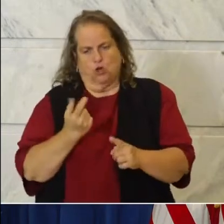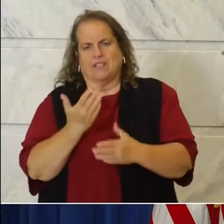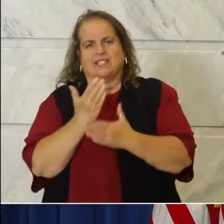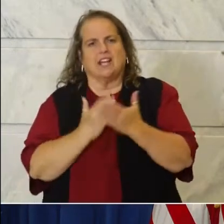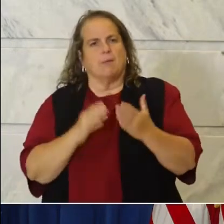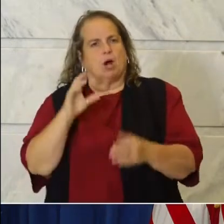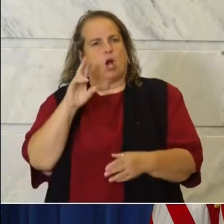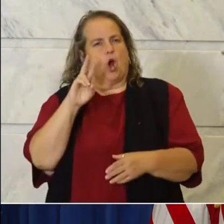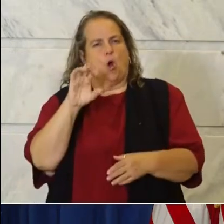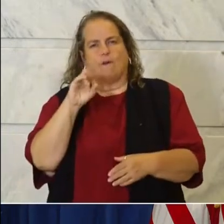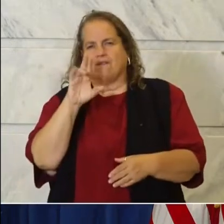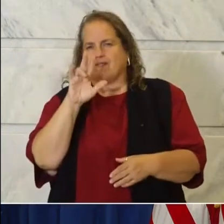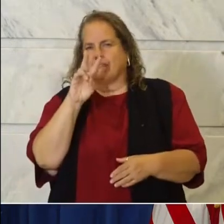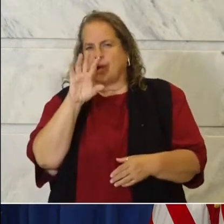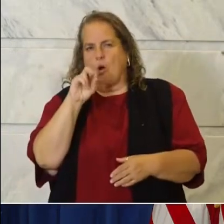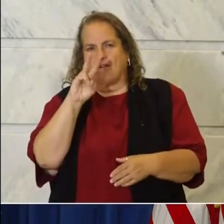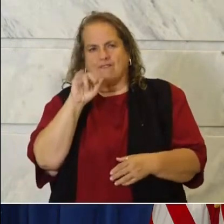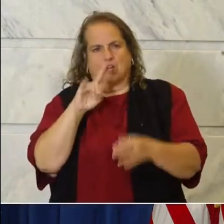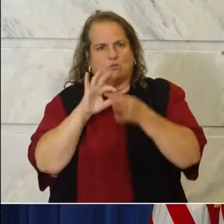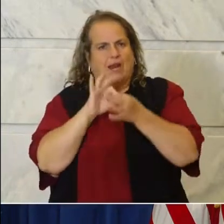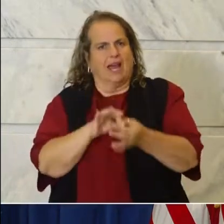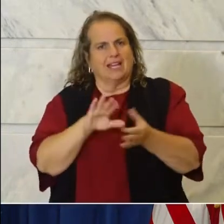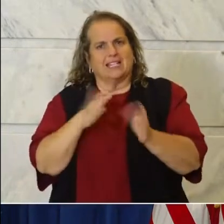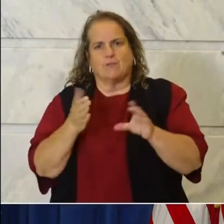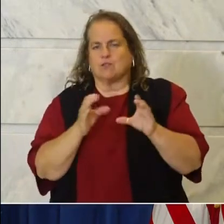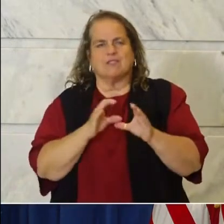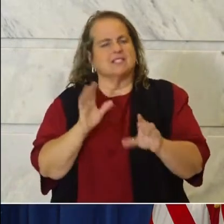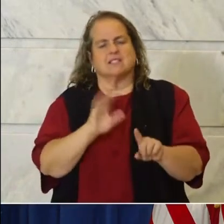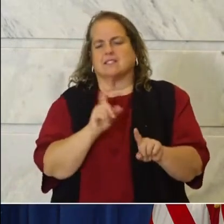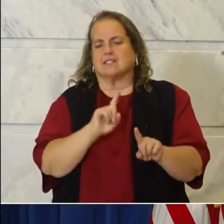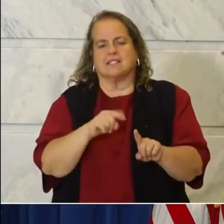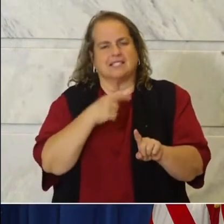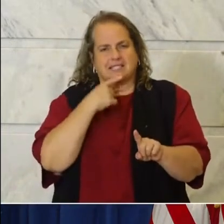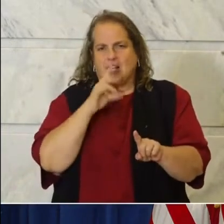as covert related and in their review of the information have determined that